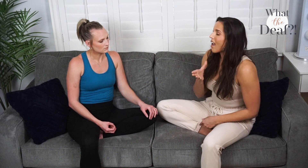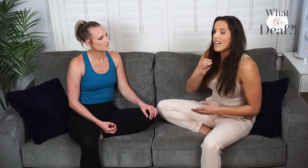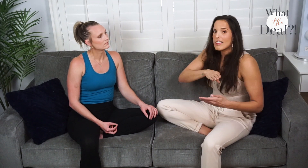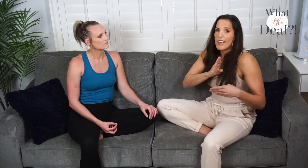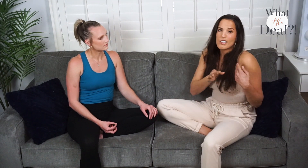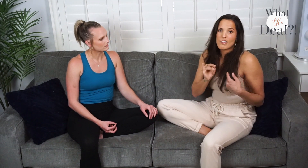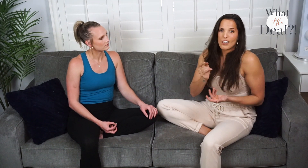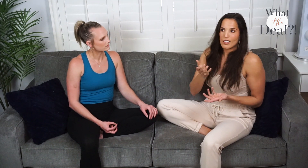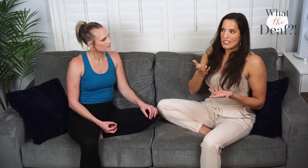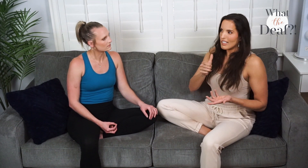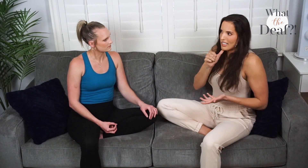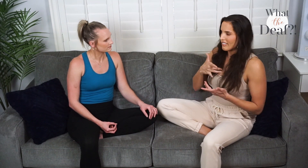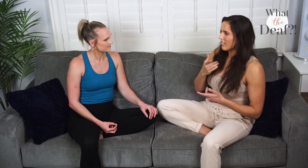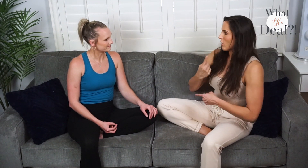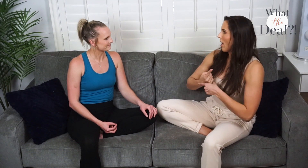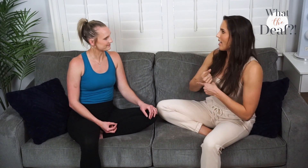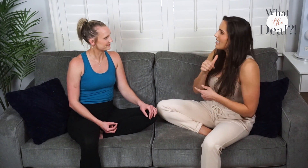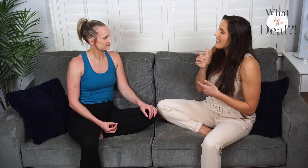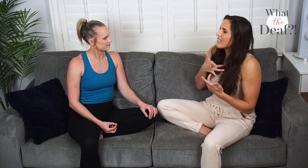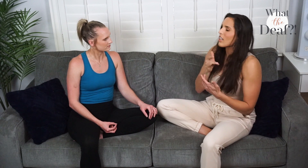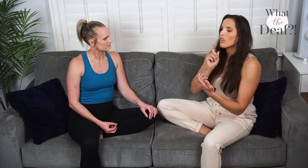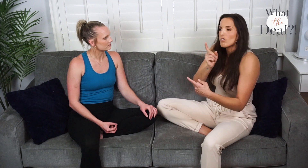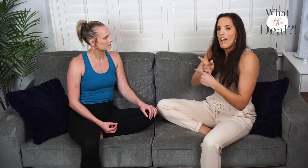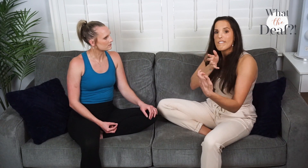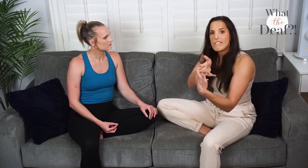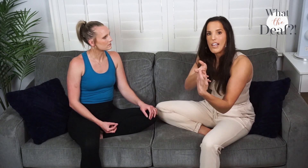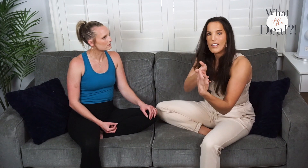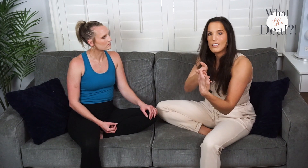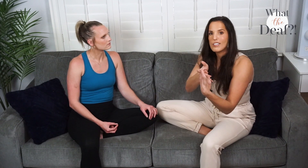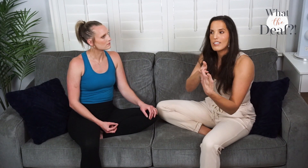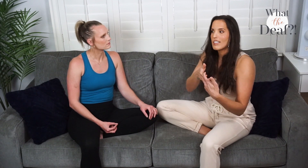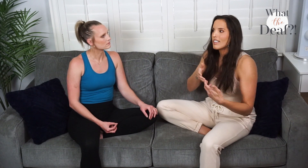And at the end of the day, that relationship didn’t feel right. It didn’t feel like it was the right fit.